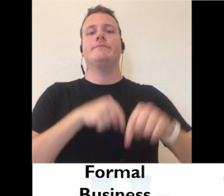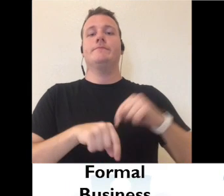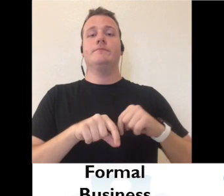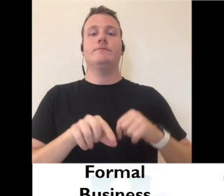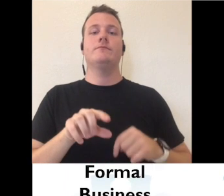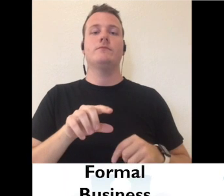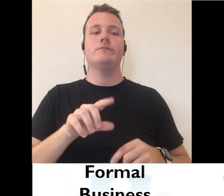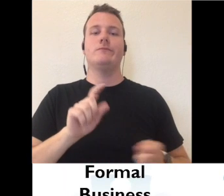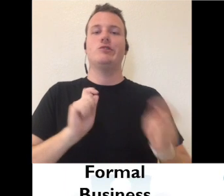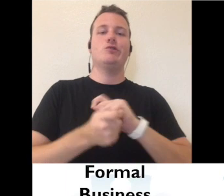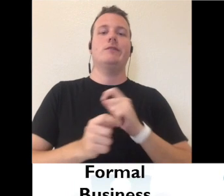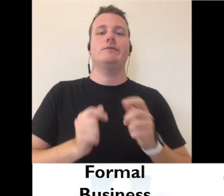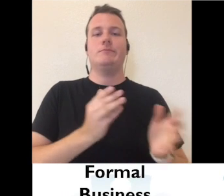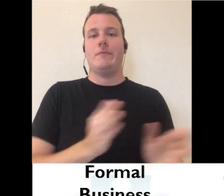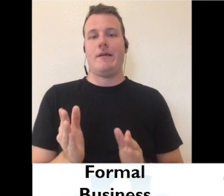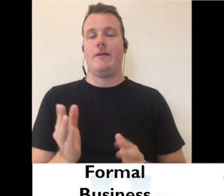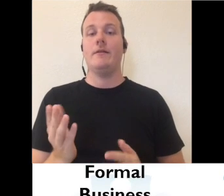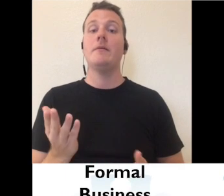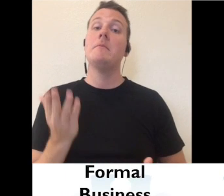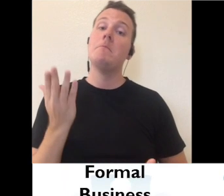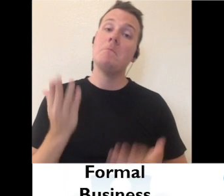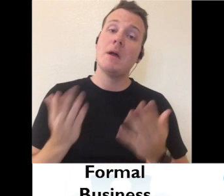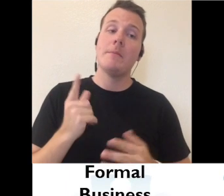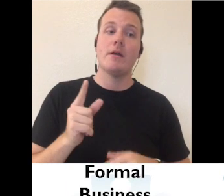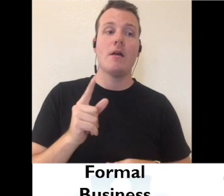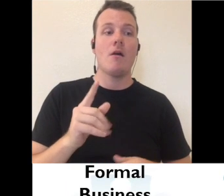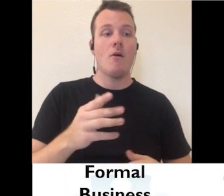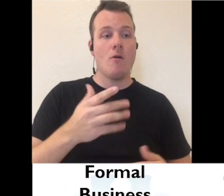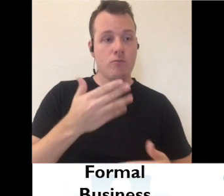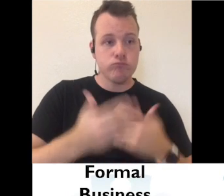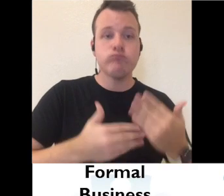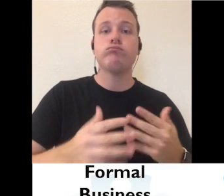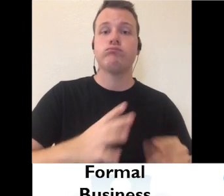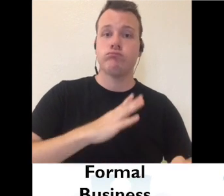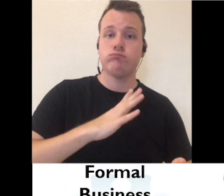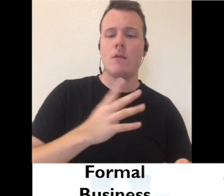tweak it a little here or tweak it a little there and maybe hire somebody to